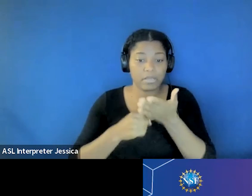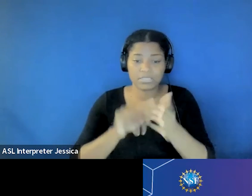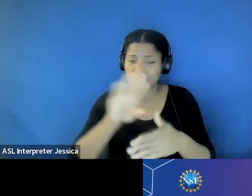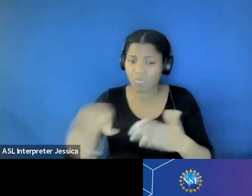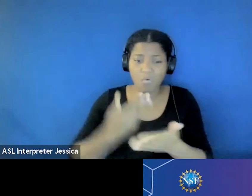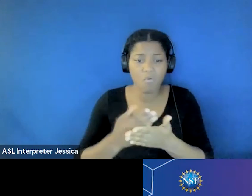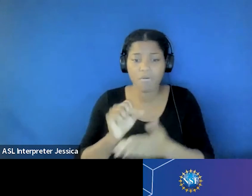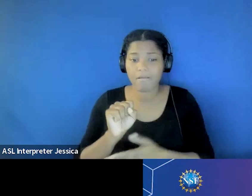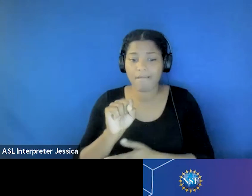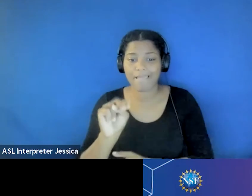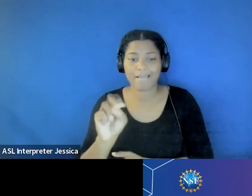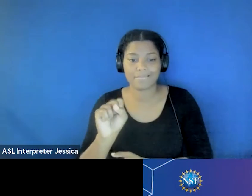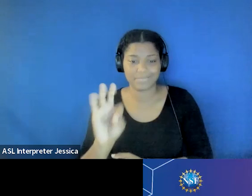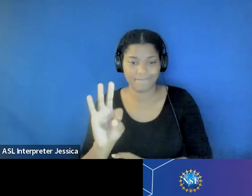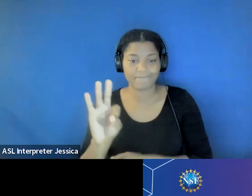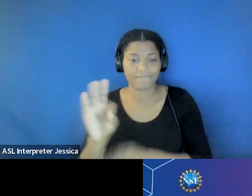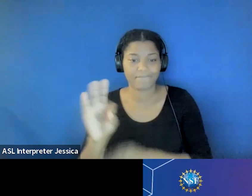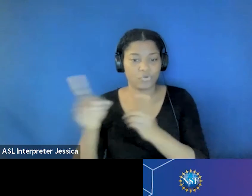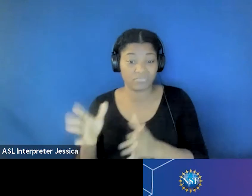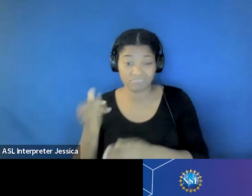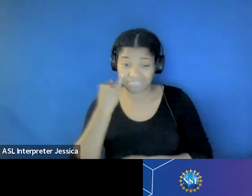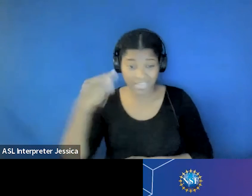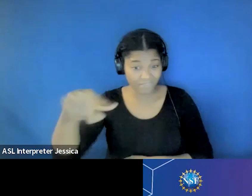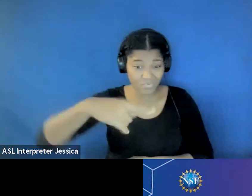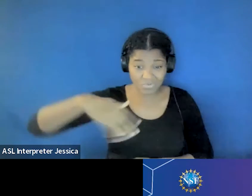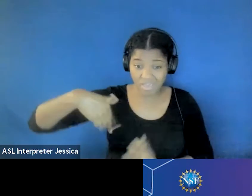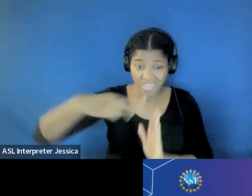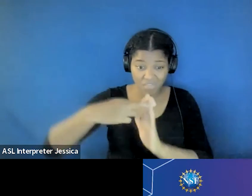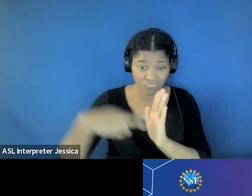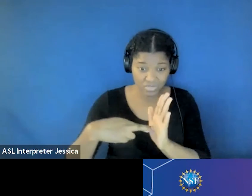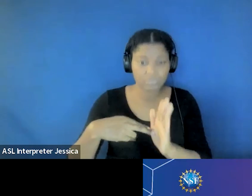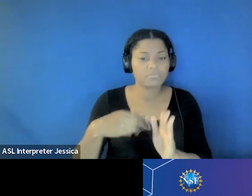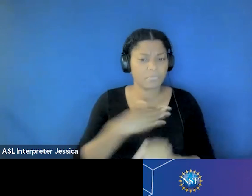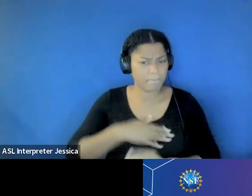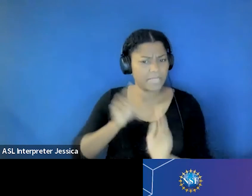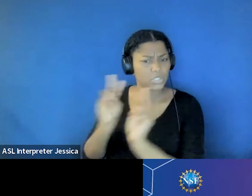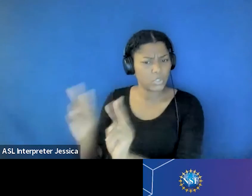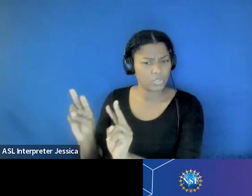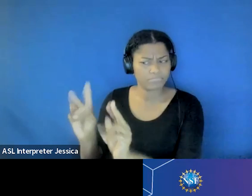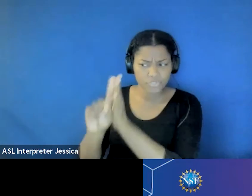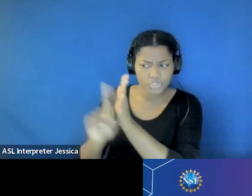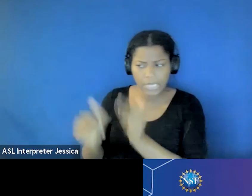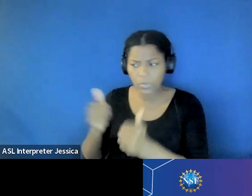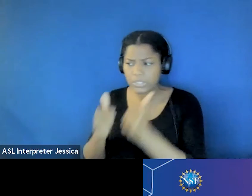There will be concurrent sessions, so if you haven't registered for any of them, take a look and see which ones, you would like to attend.